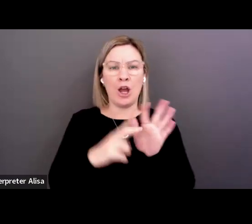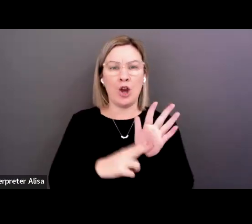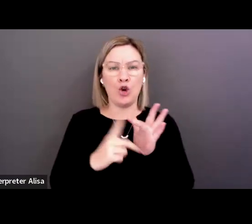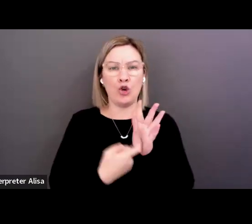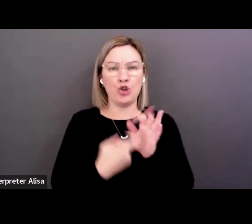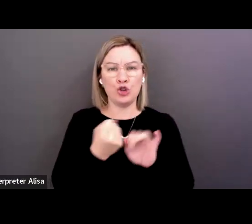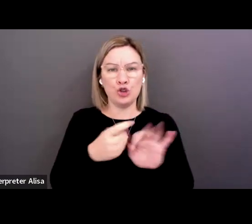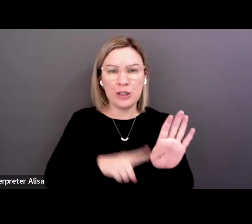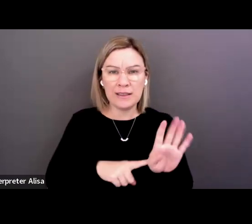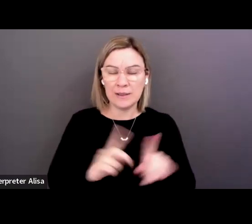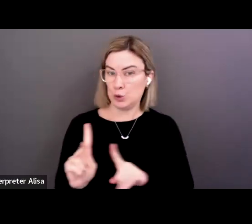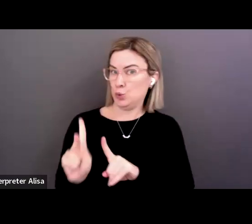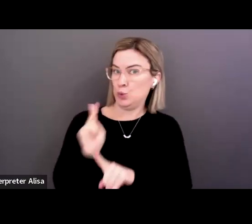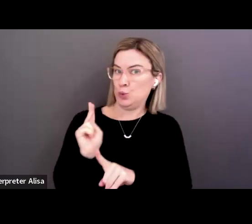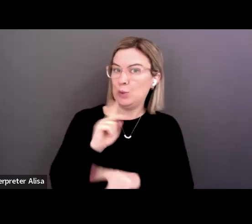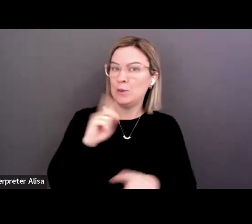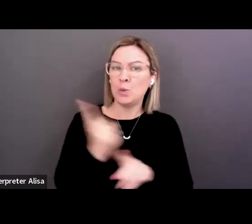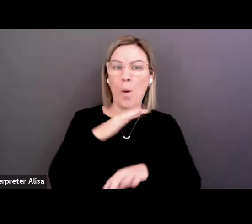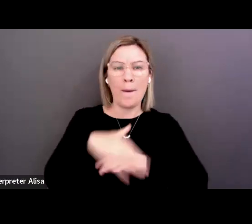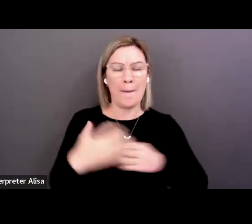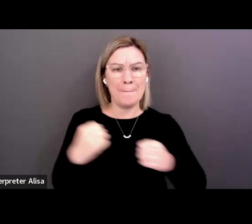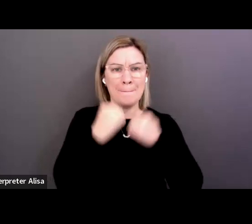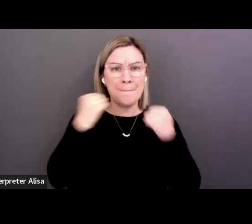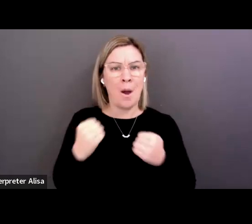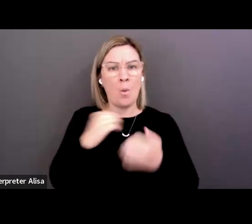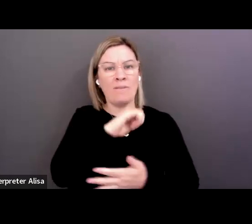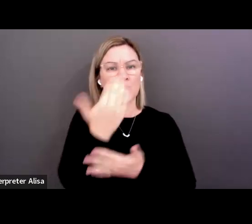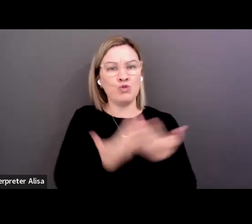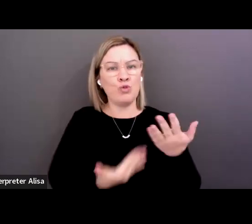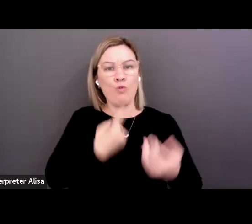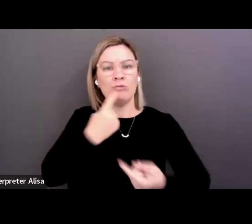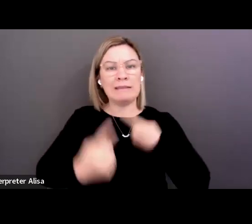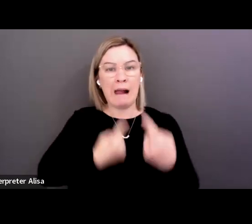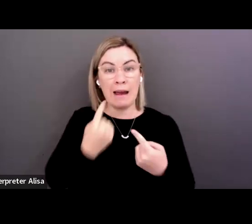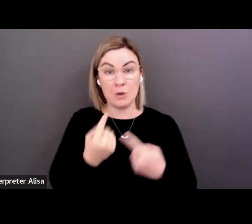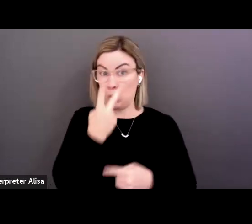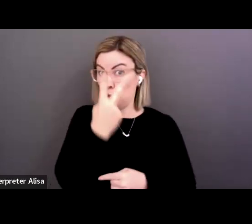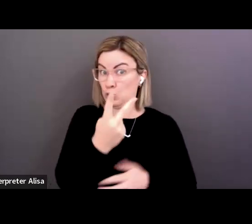been hosted over the last couple of weeks. Last week we were talking about